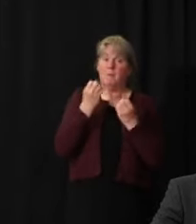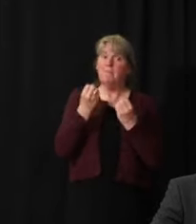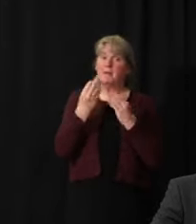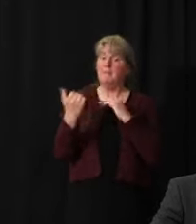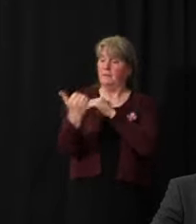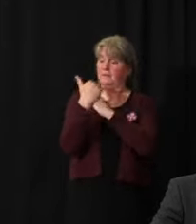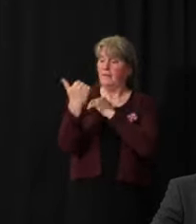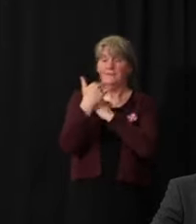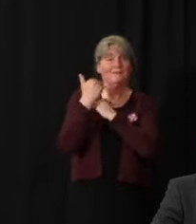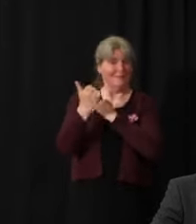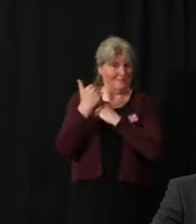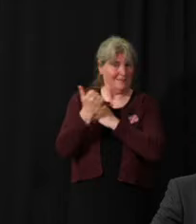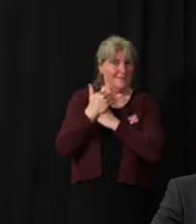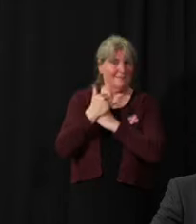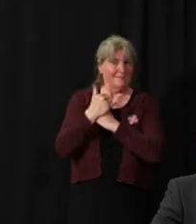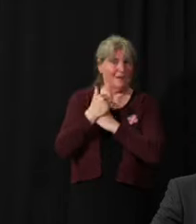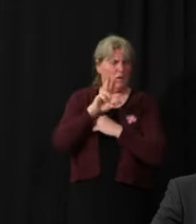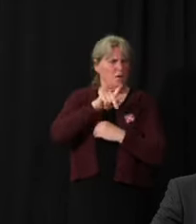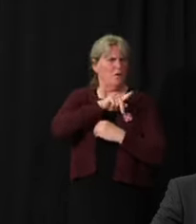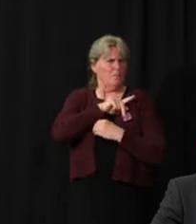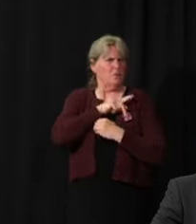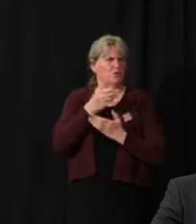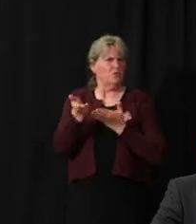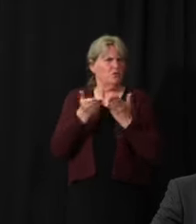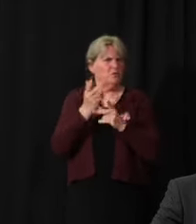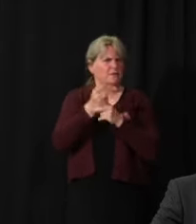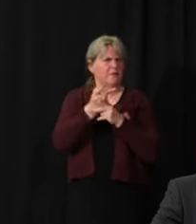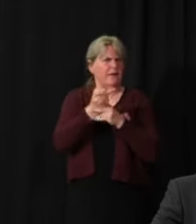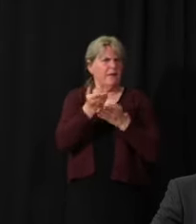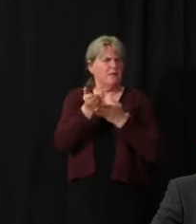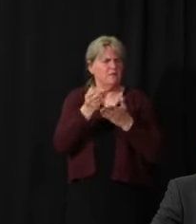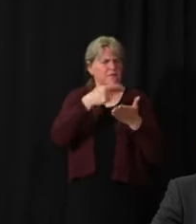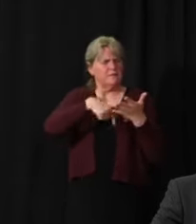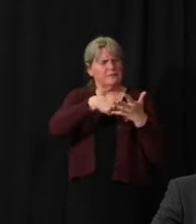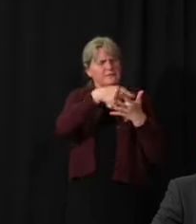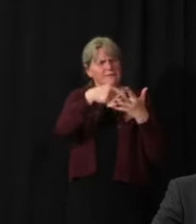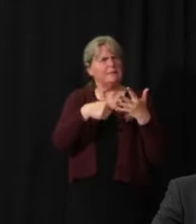I know we have had lots coming in. In terms of the personal care